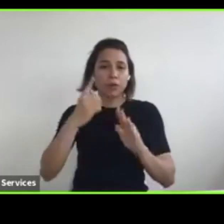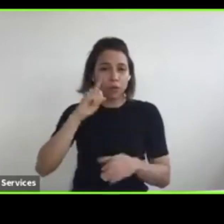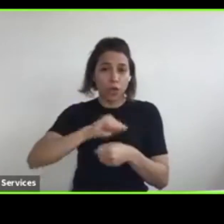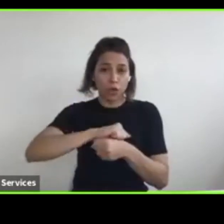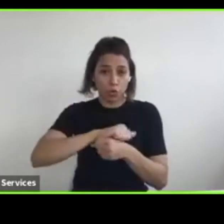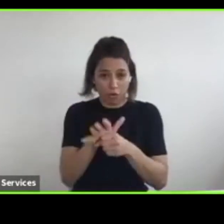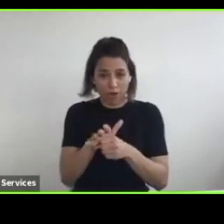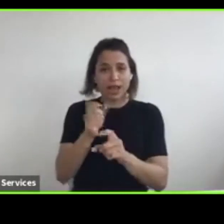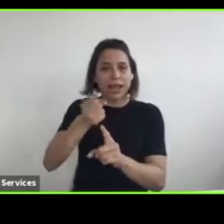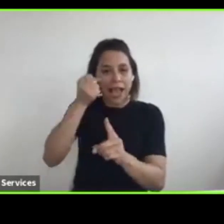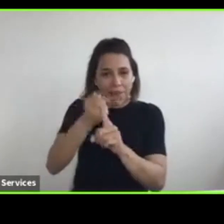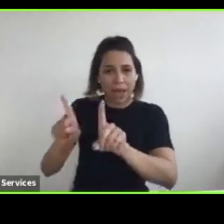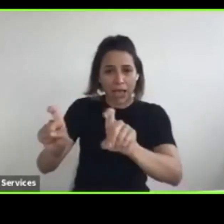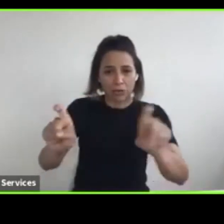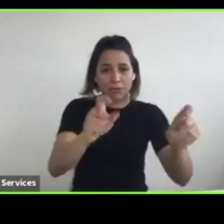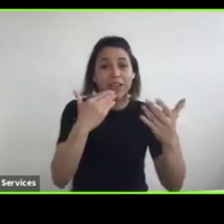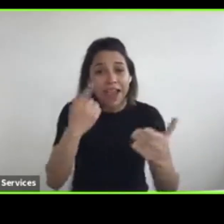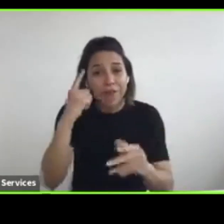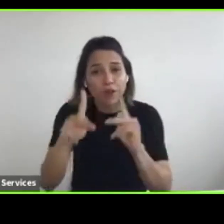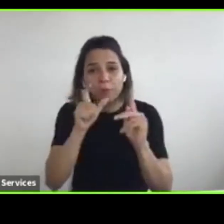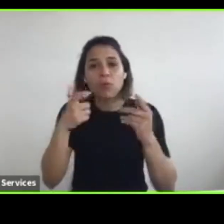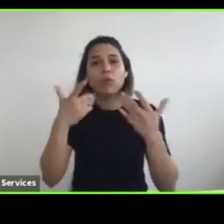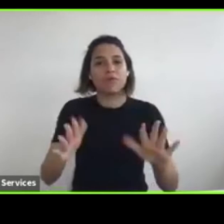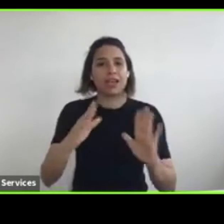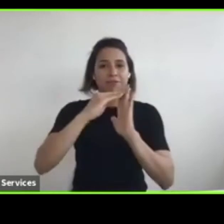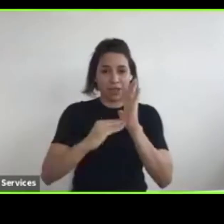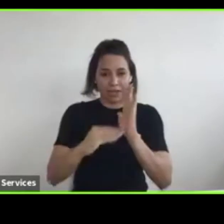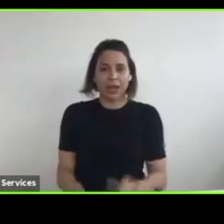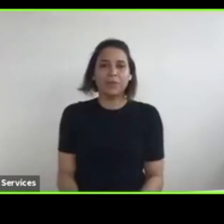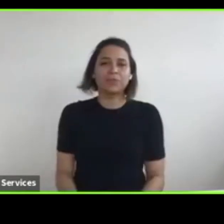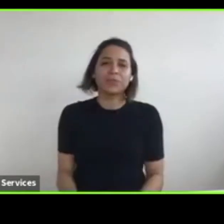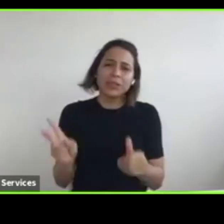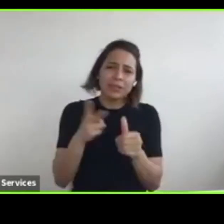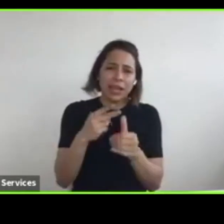TO FILL THAT OUT. SECOND, WE HAVE CREATED, AS MANY ORGANIZATIONS